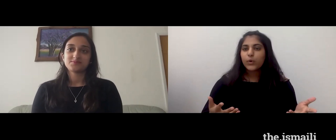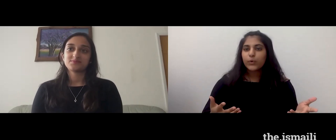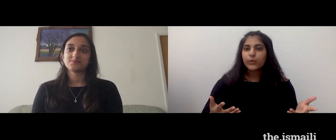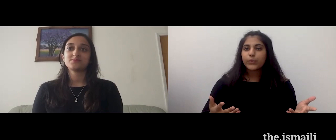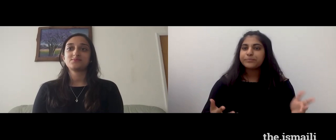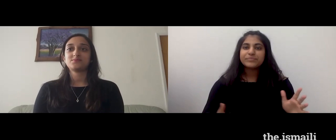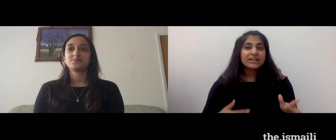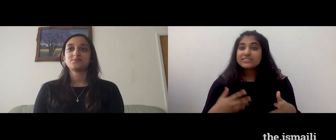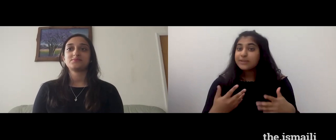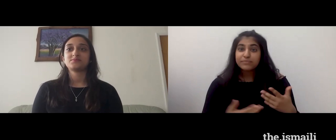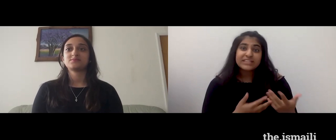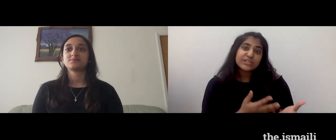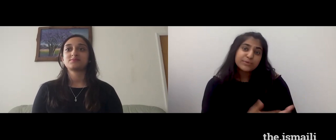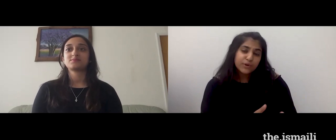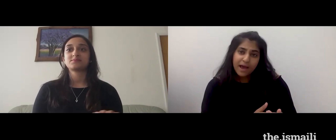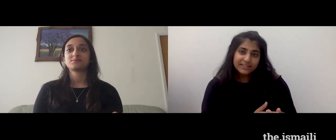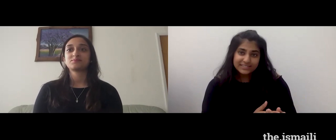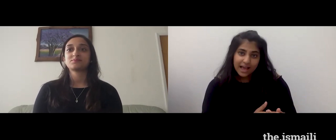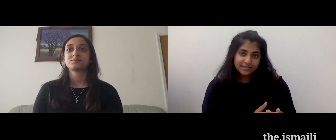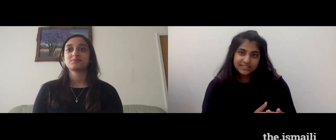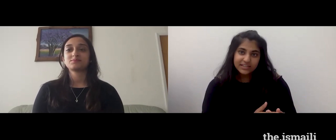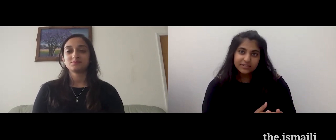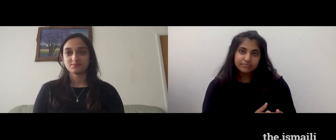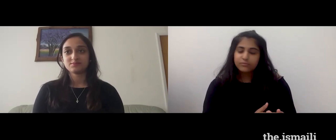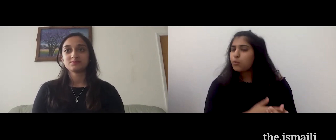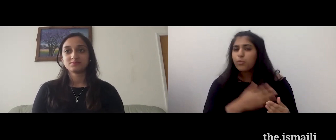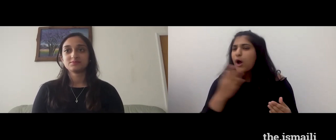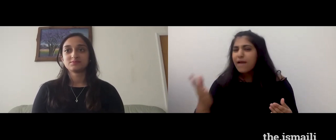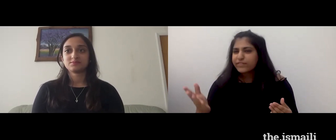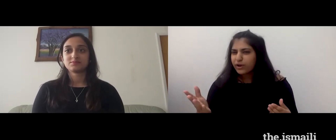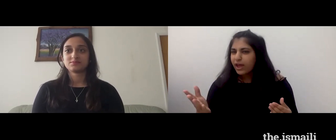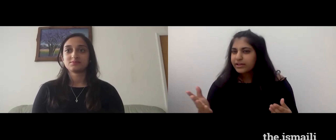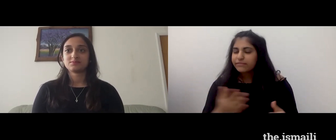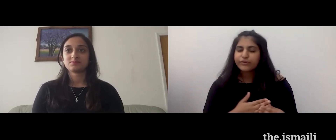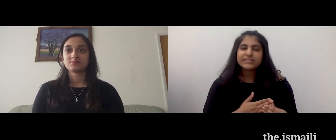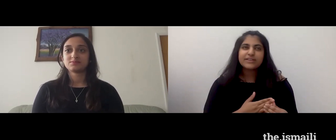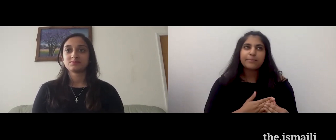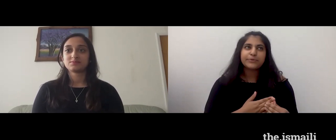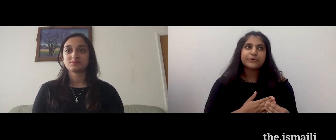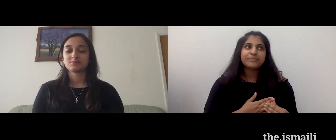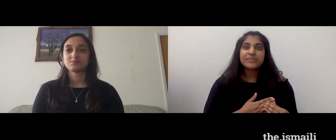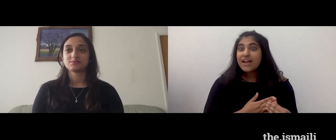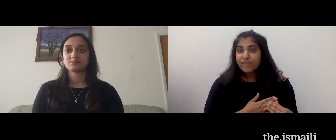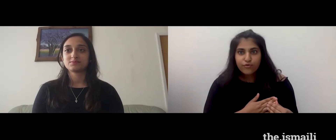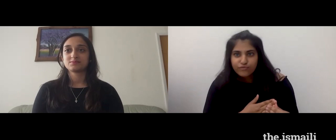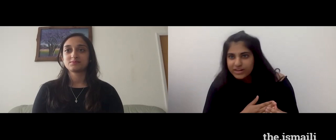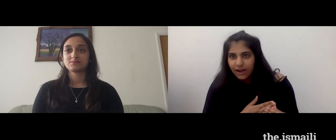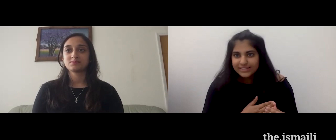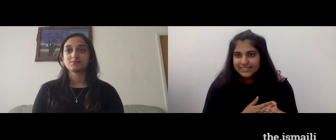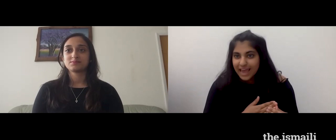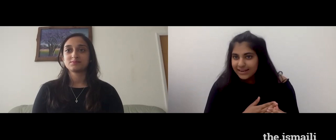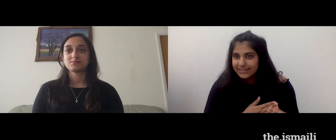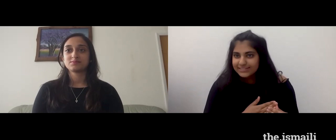Or something to do with your personality, whatever you like. For example, if I really liked tennis.